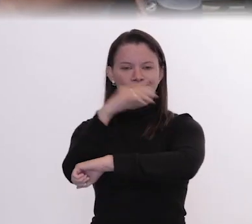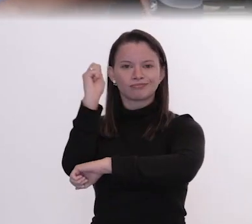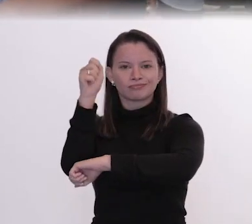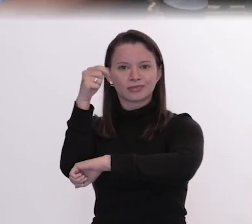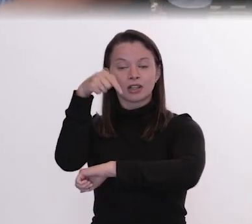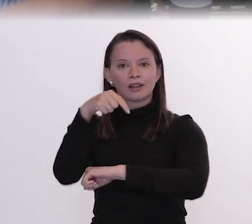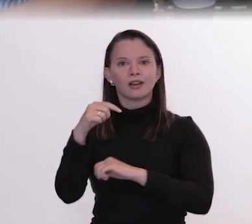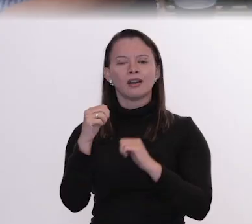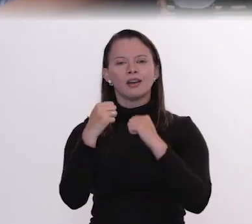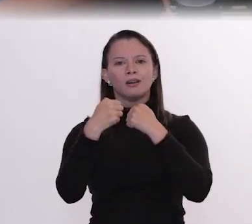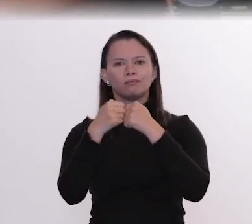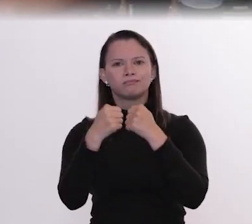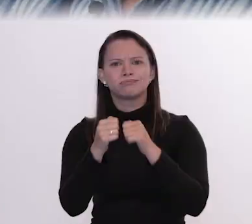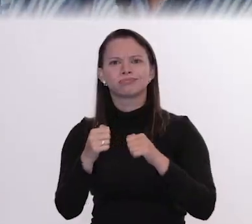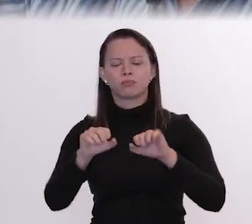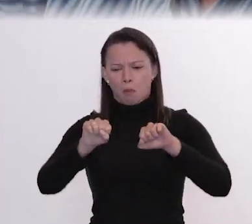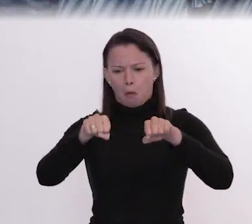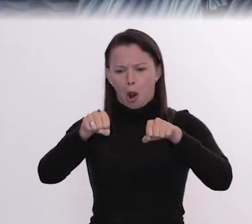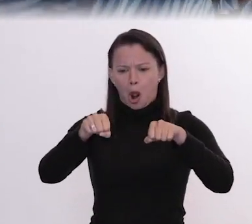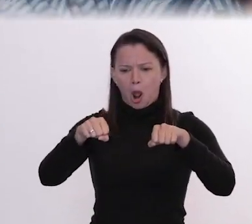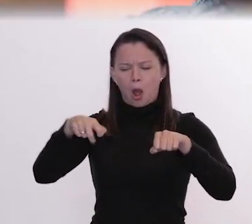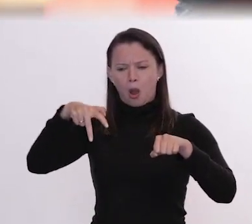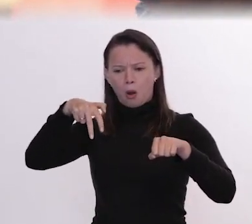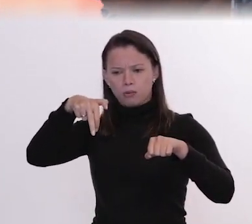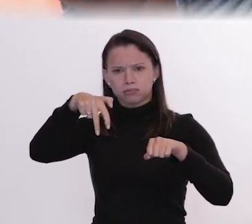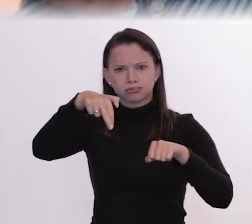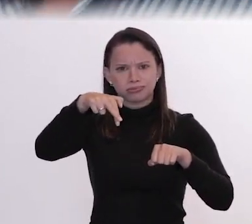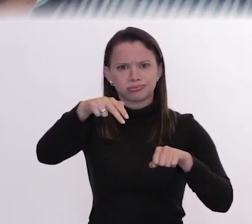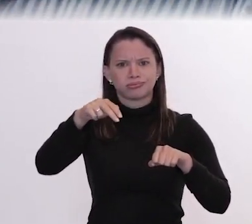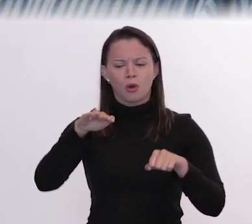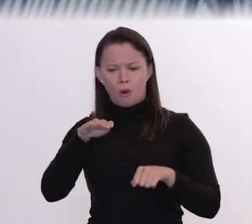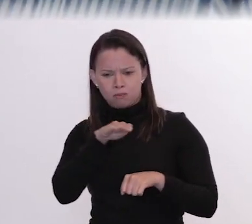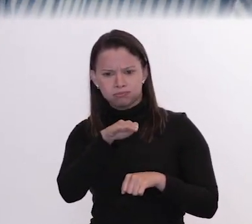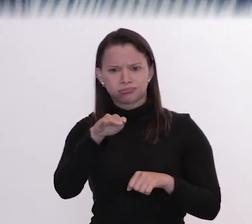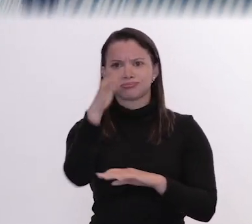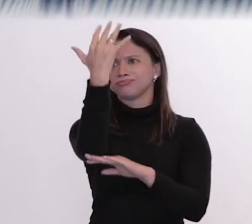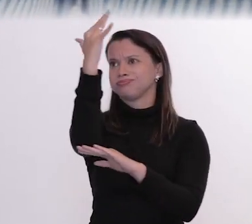pedestrians, trees, signs. The street